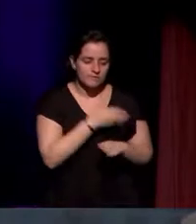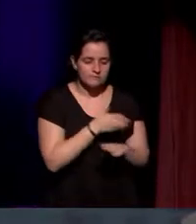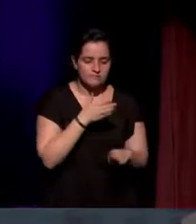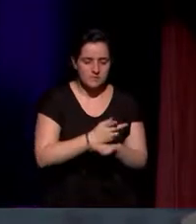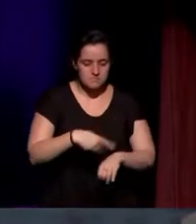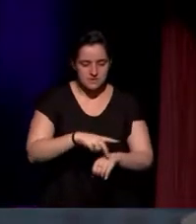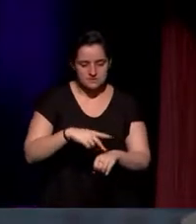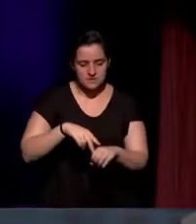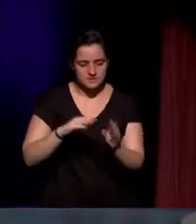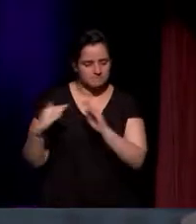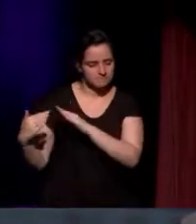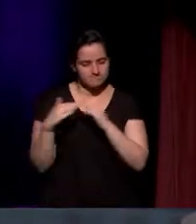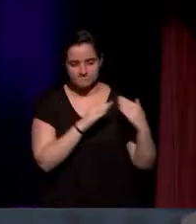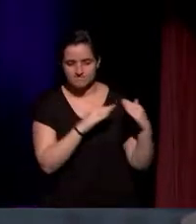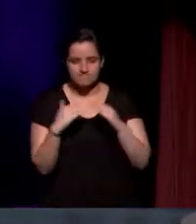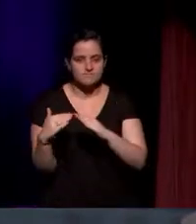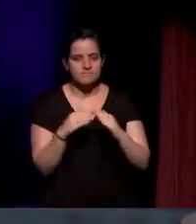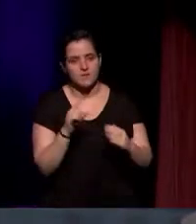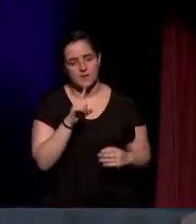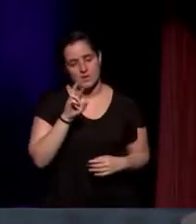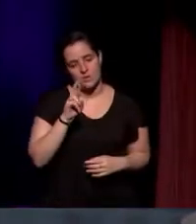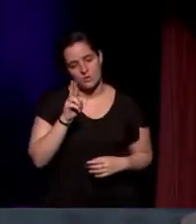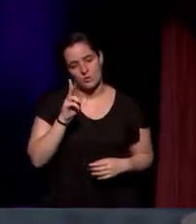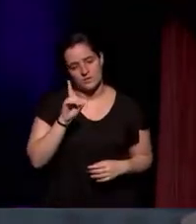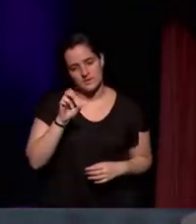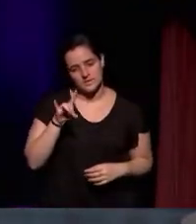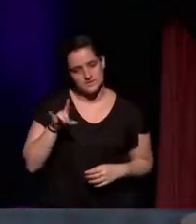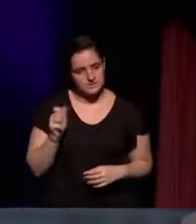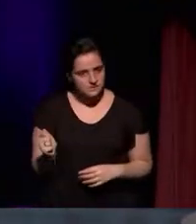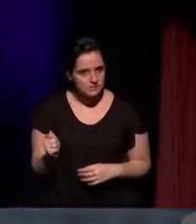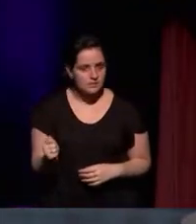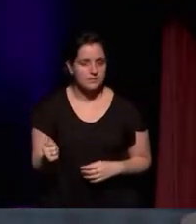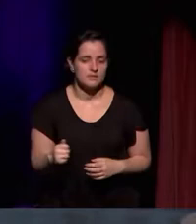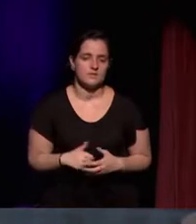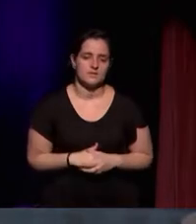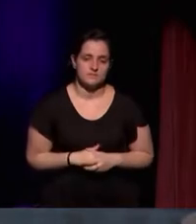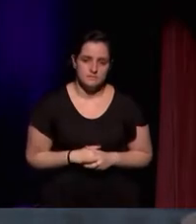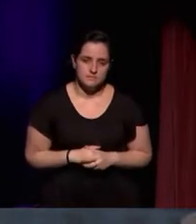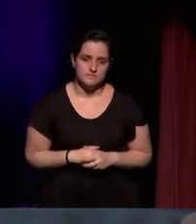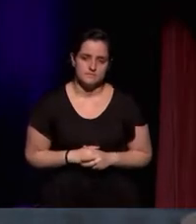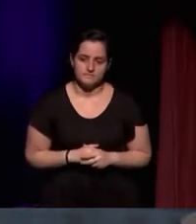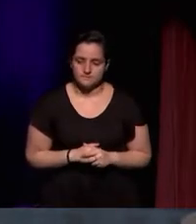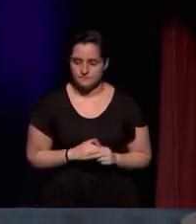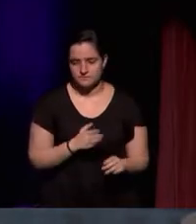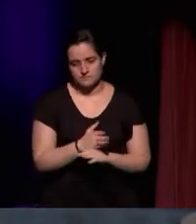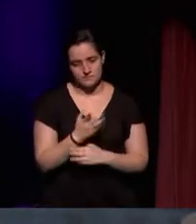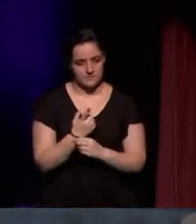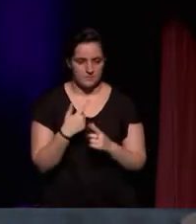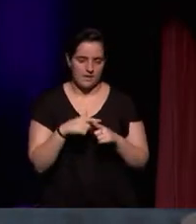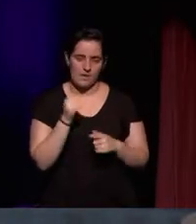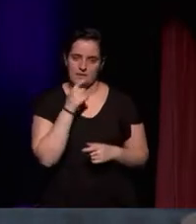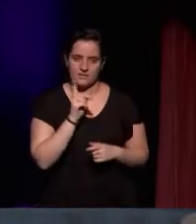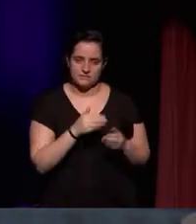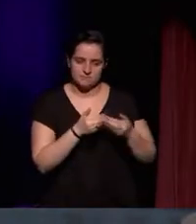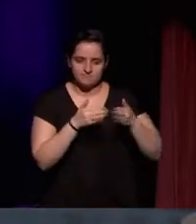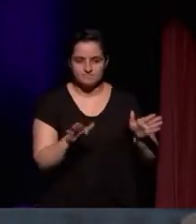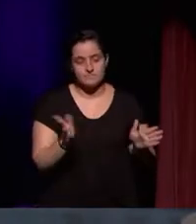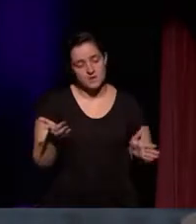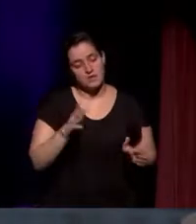it is there, in Rhodesia, in Rhodesia and Niassalândia, because they were not independent of South Africa,